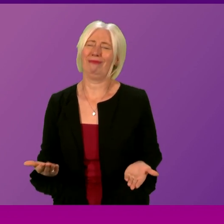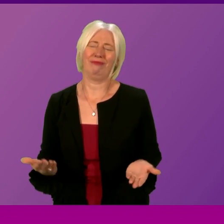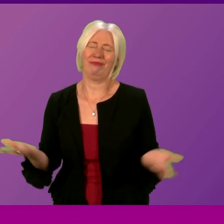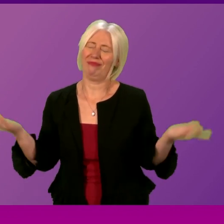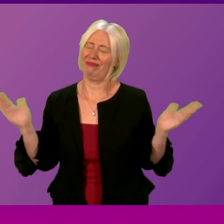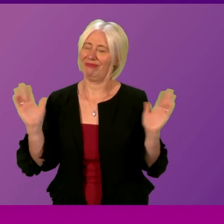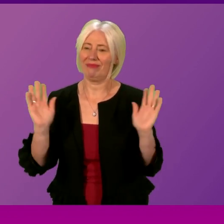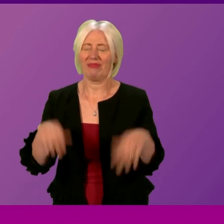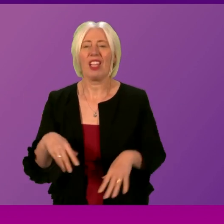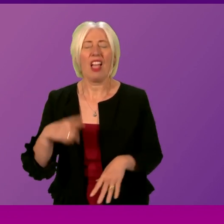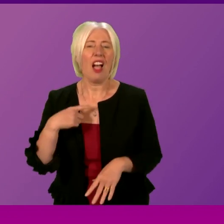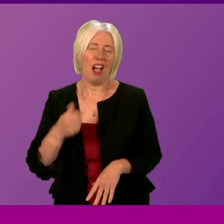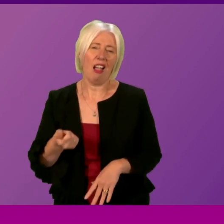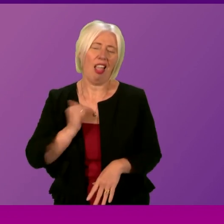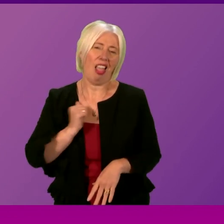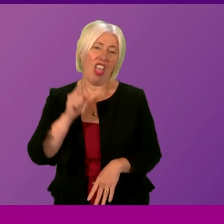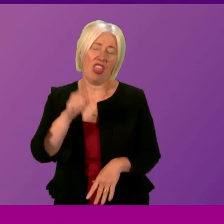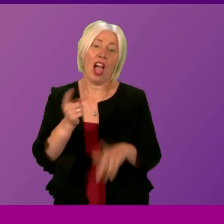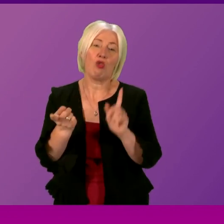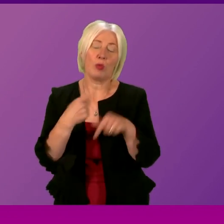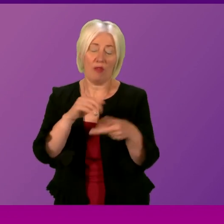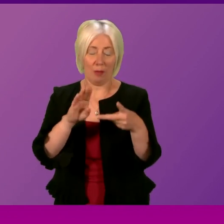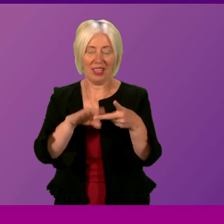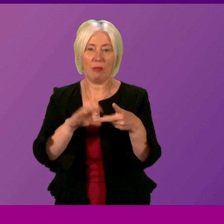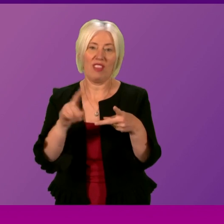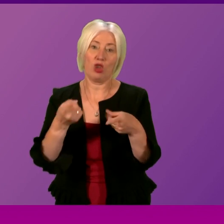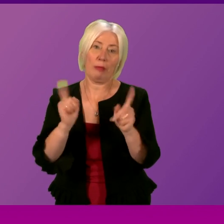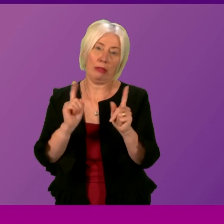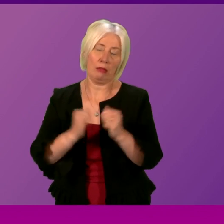What a predictable response from the Deputy First Minister. The SNP loves